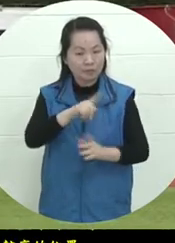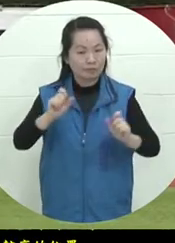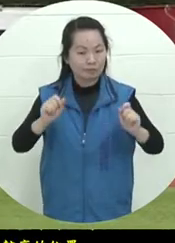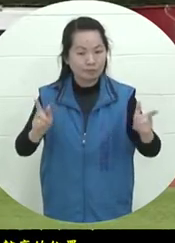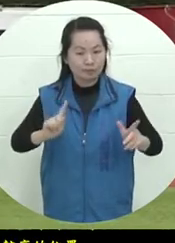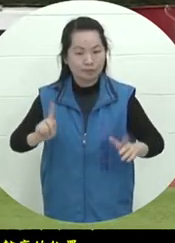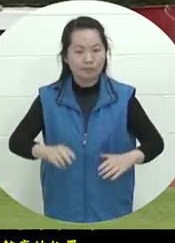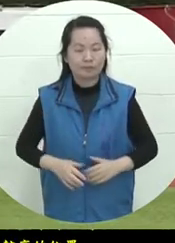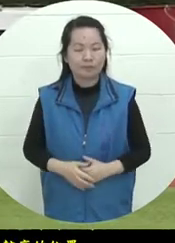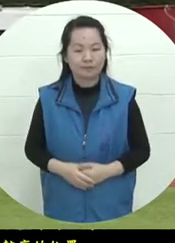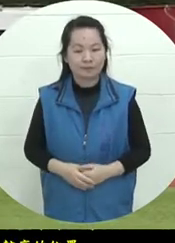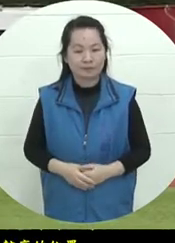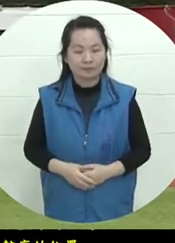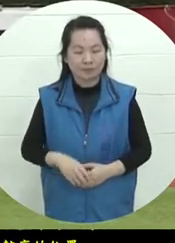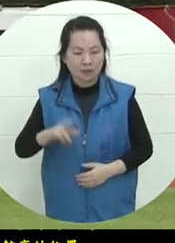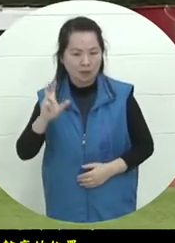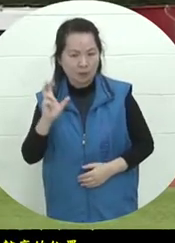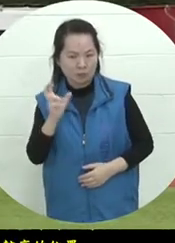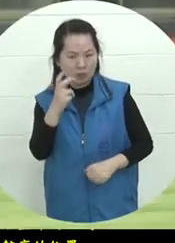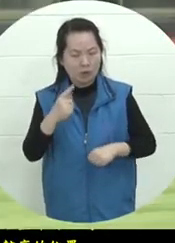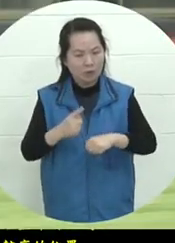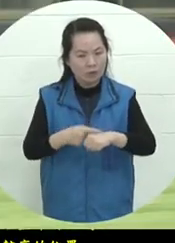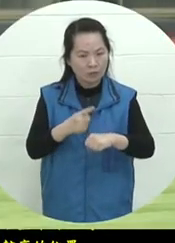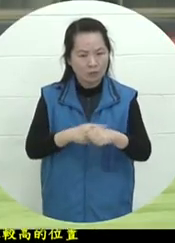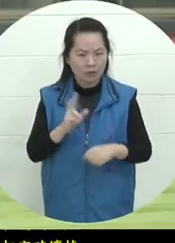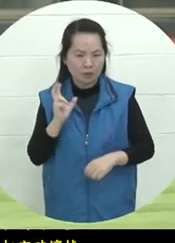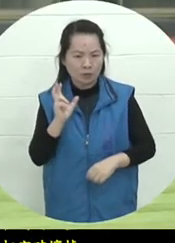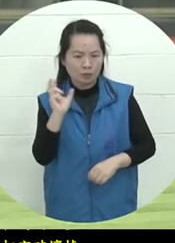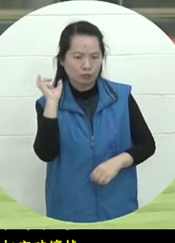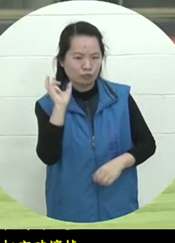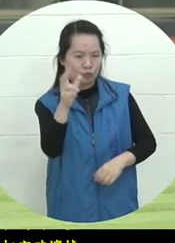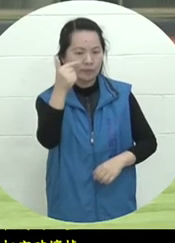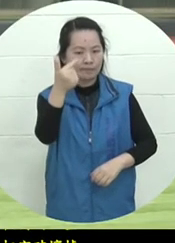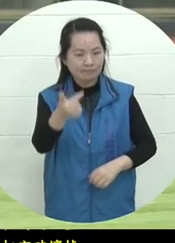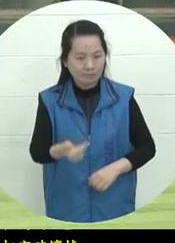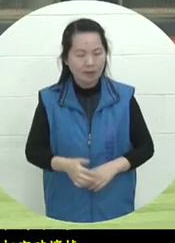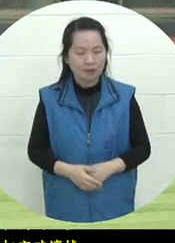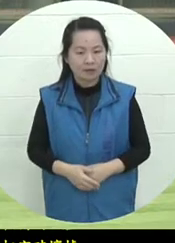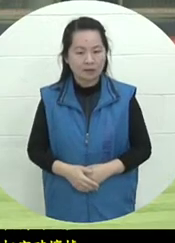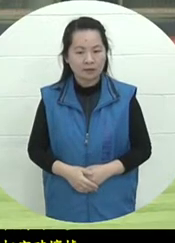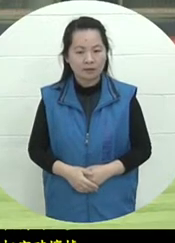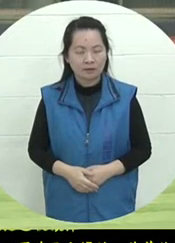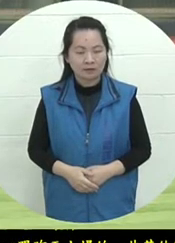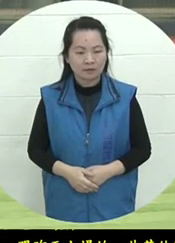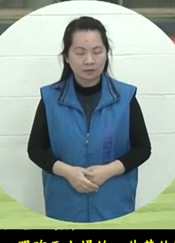is that his heading rhythm is slightly slower. It feels like one ball after another. After he is ready, he